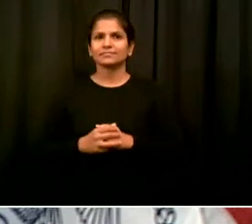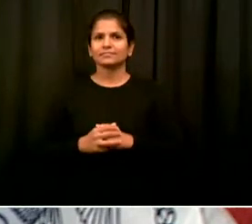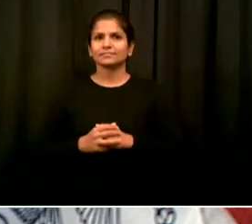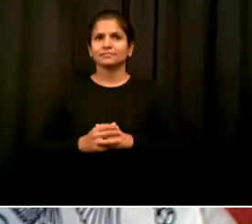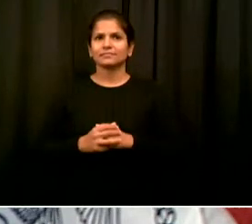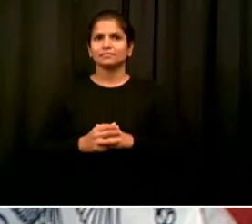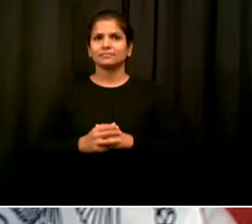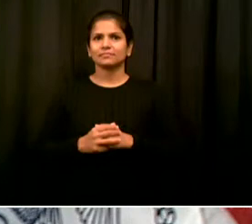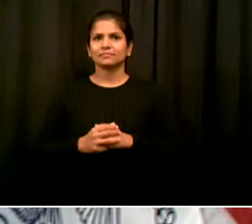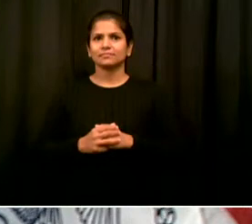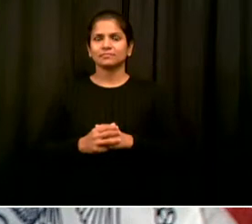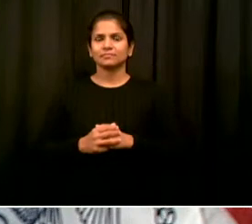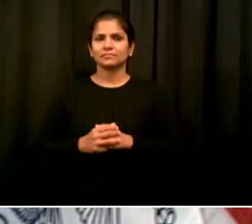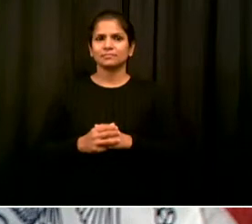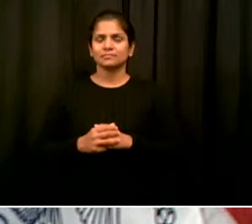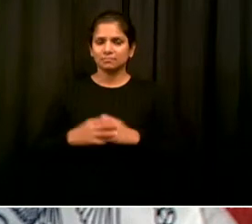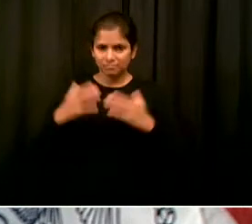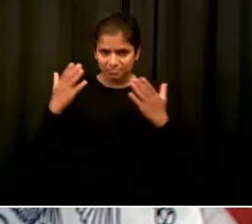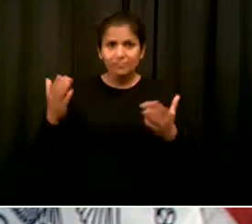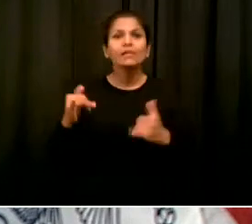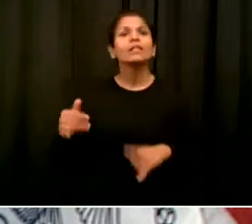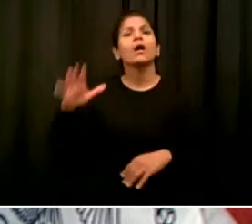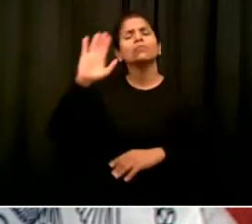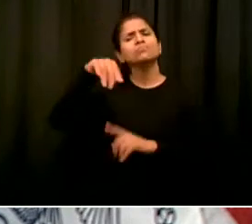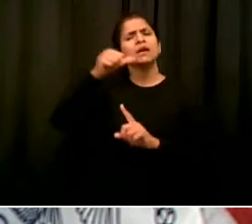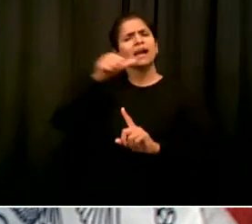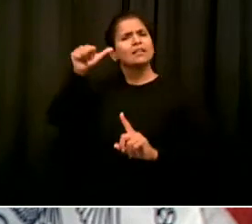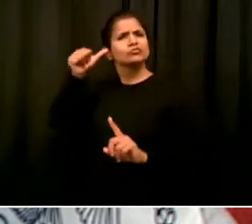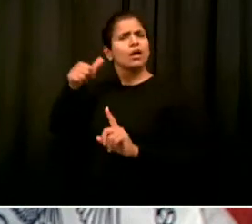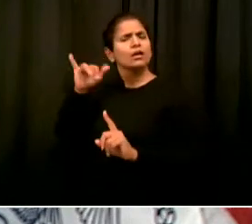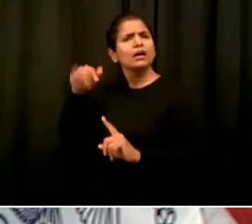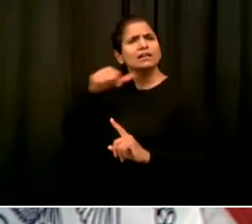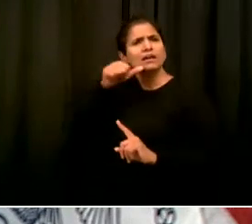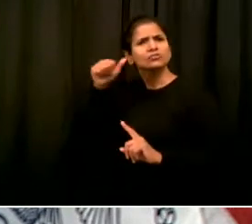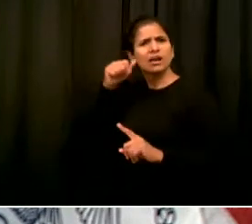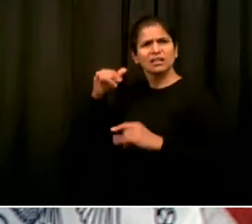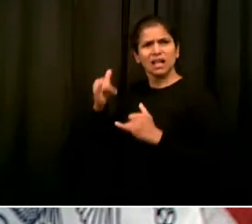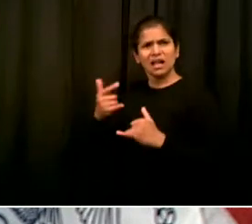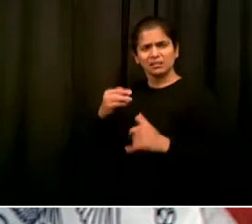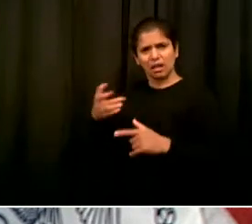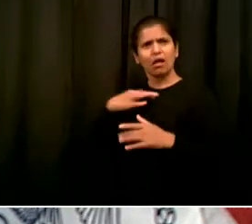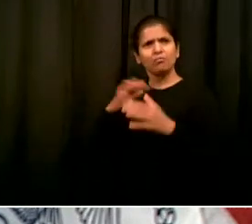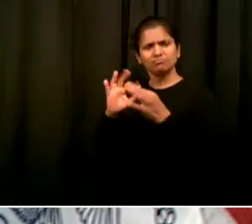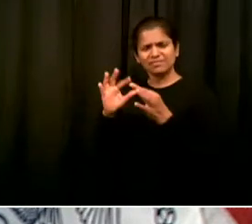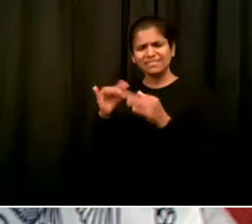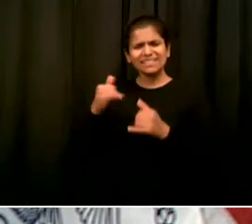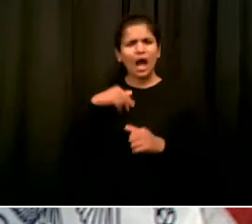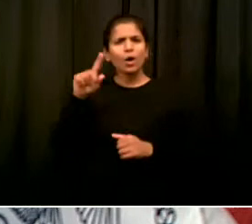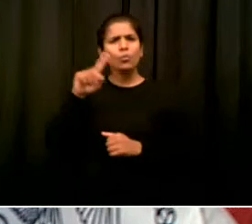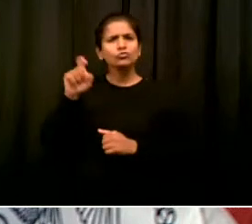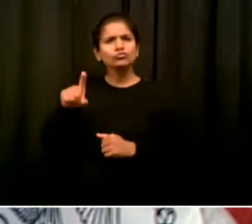HOW ARE E U?YO I'M FINE, THANK YOU. SO I KNOW YOU